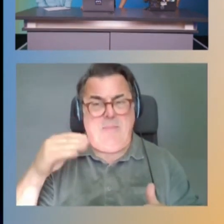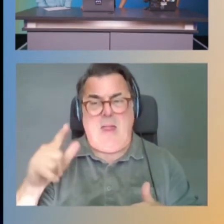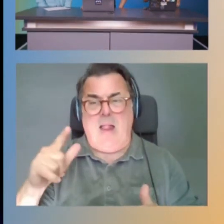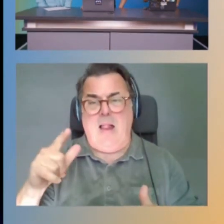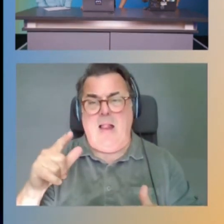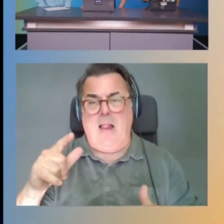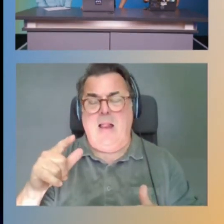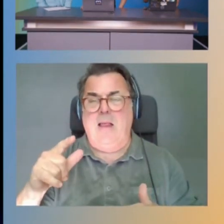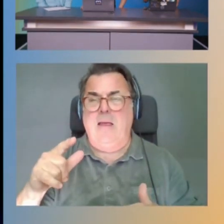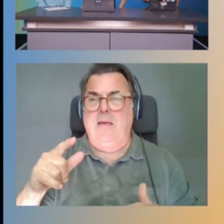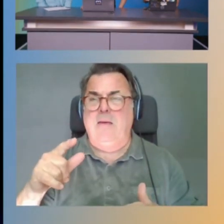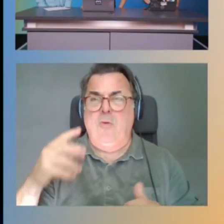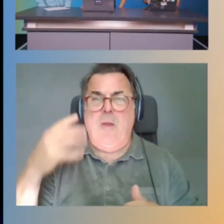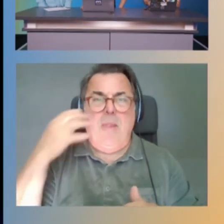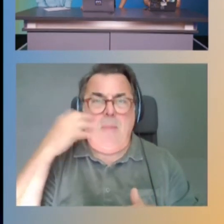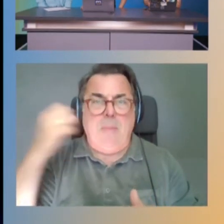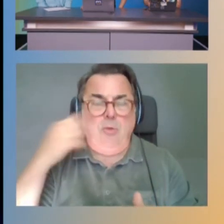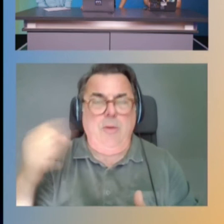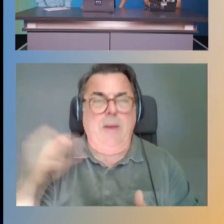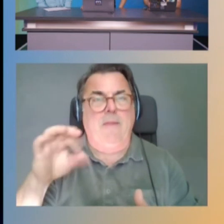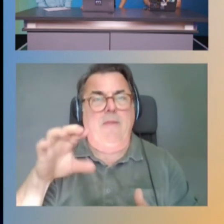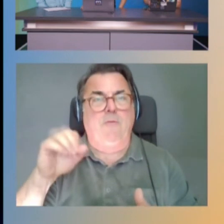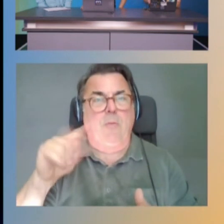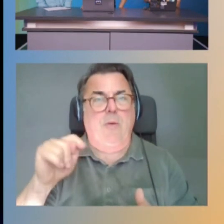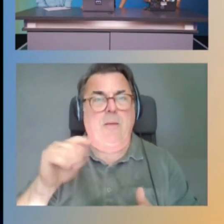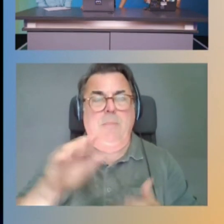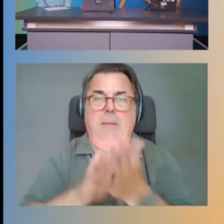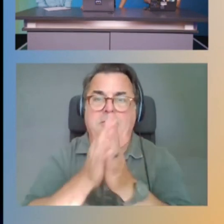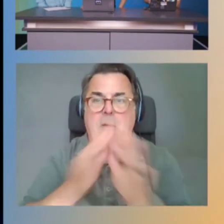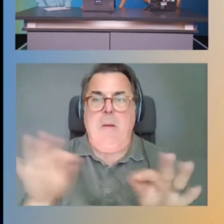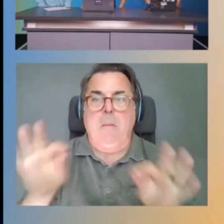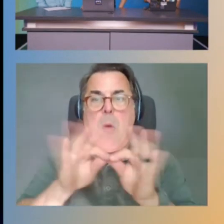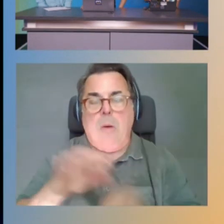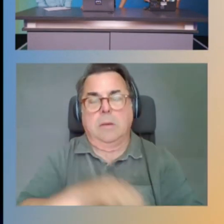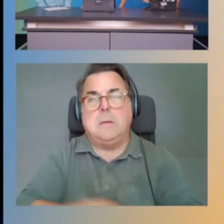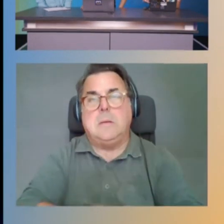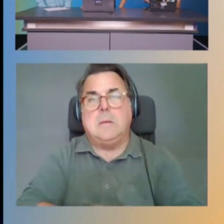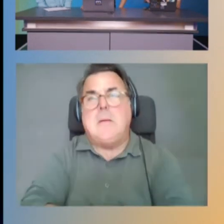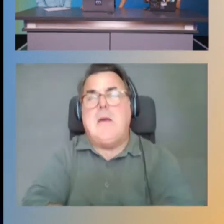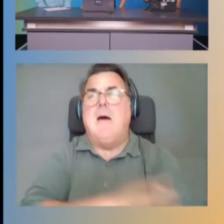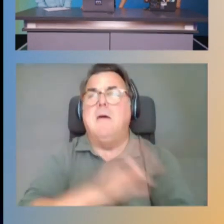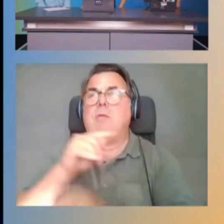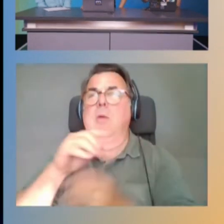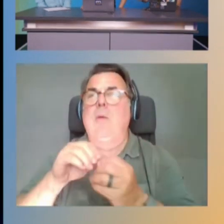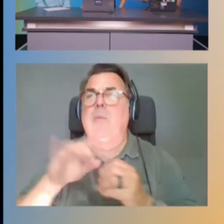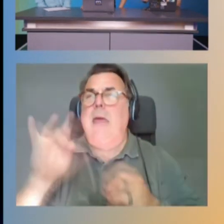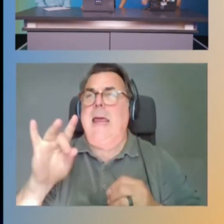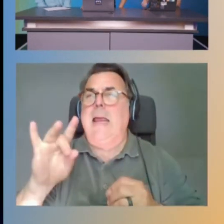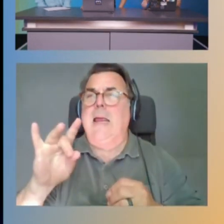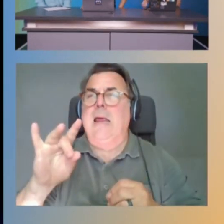and the memory footprint becomes quite critical. And with float8, we actually made it a configurable float8,